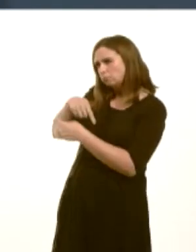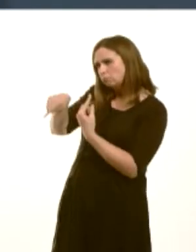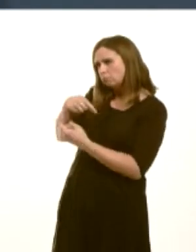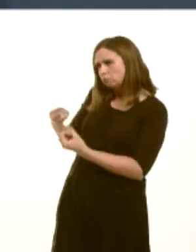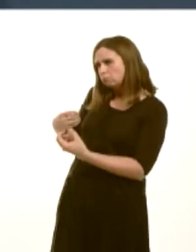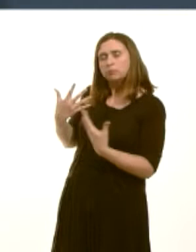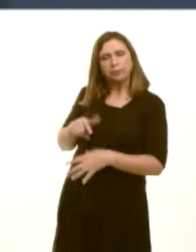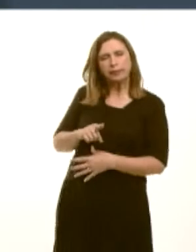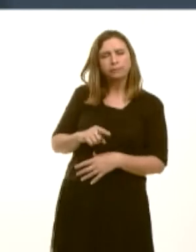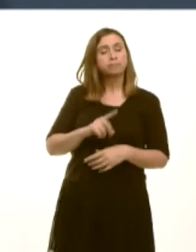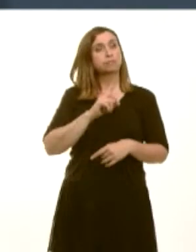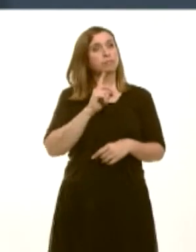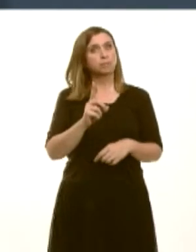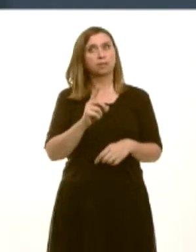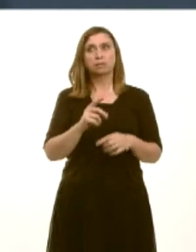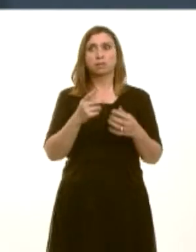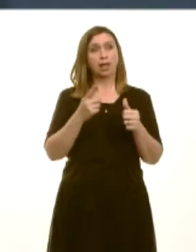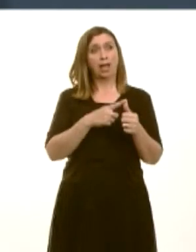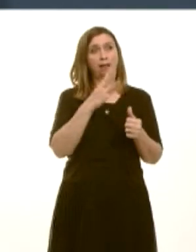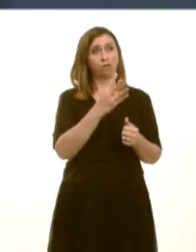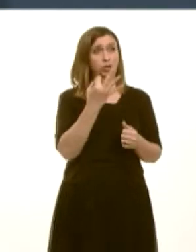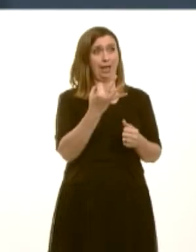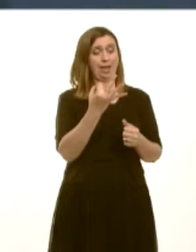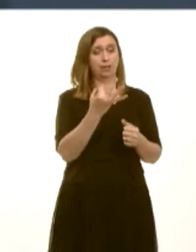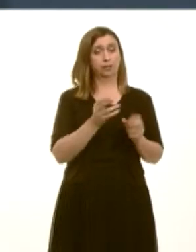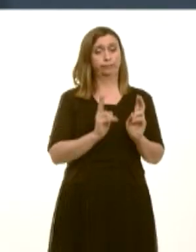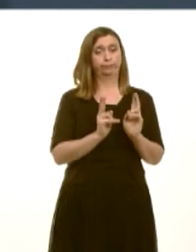recess, road markings appeared on the A48 in Port Talbot with little direction to the